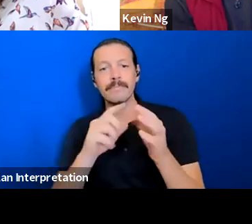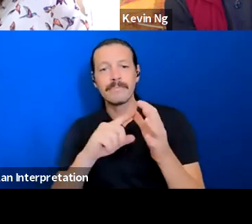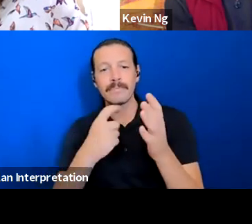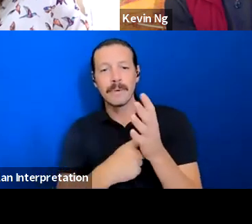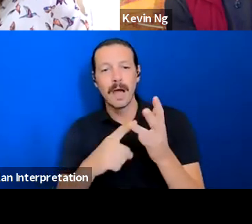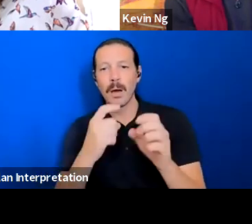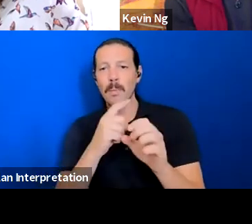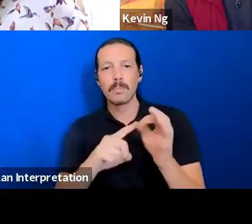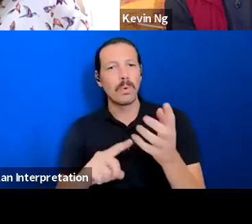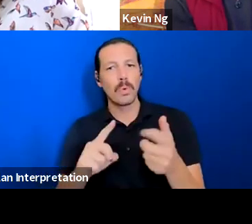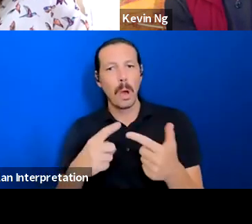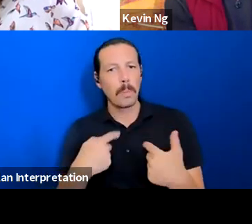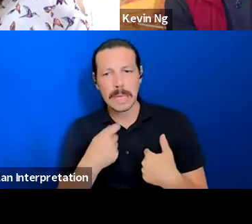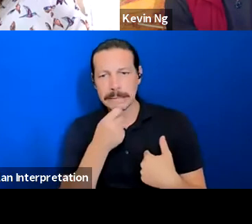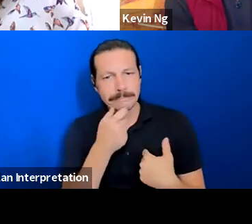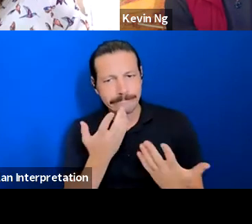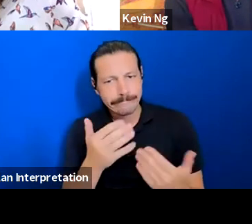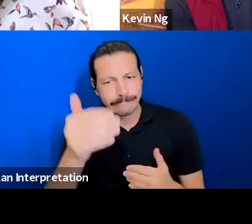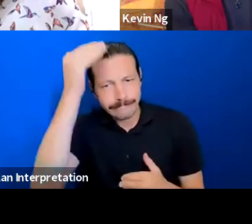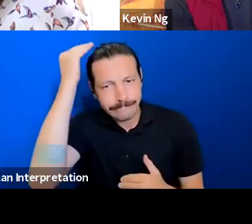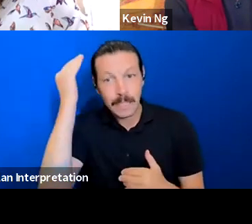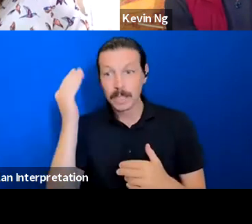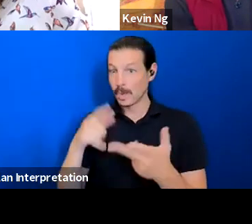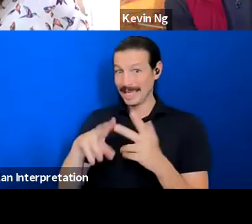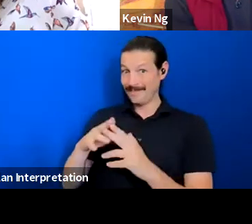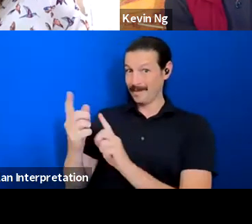listen to them and change my mind accordingly if they can make a great case for it.